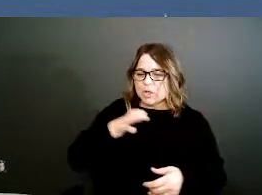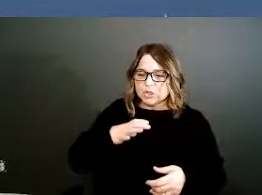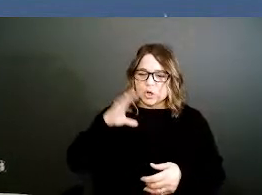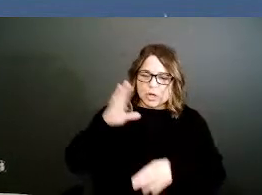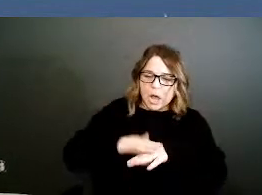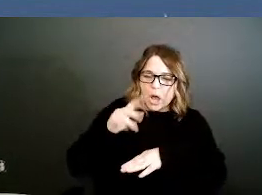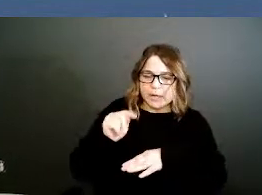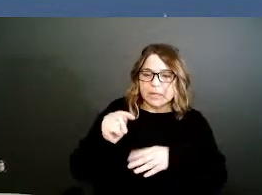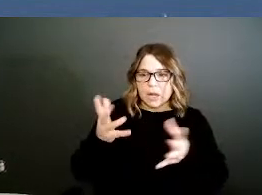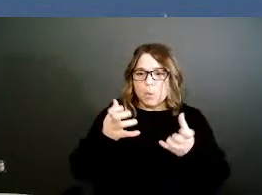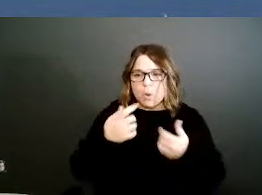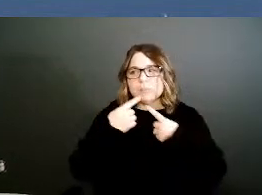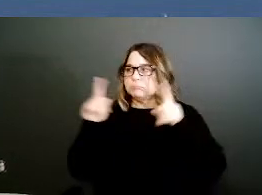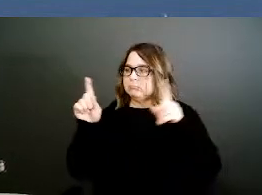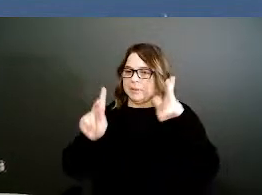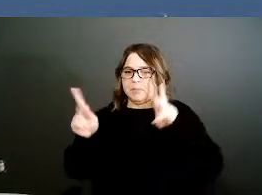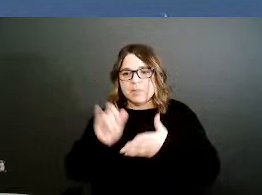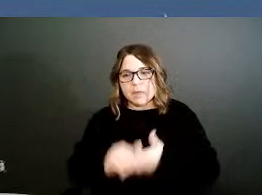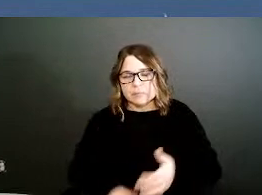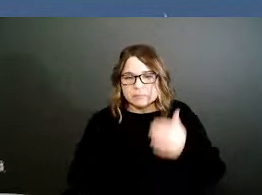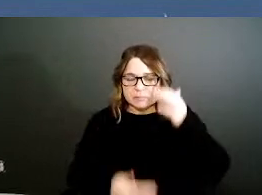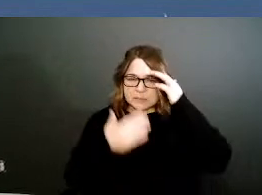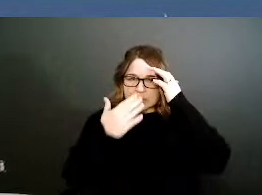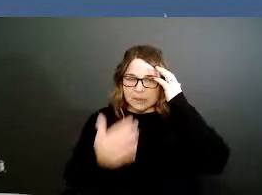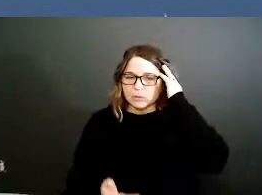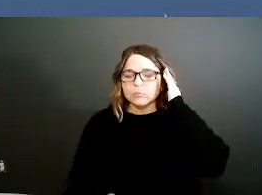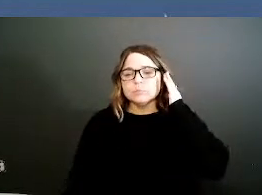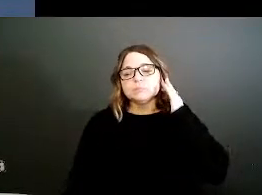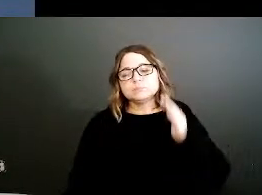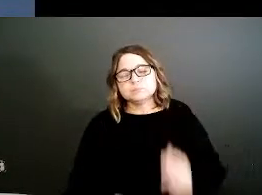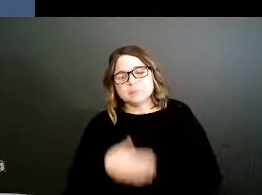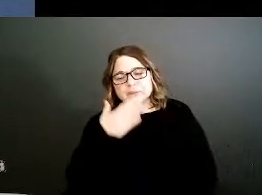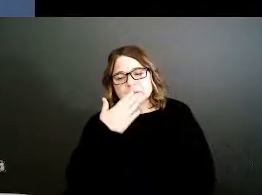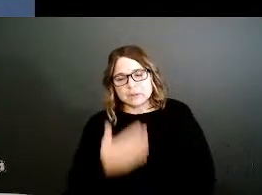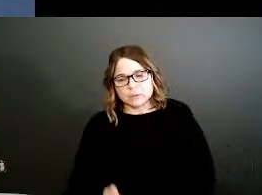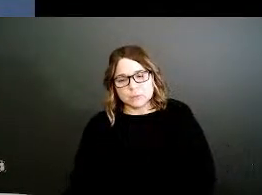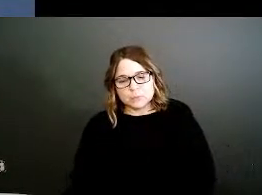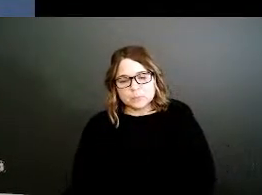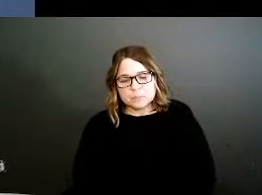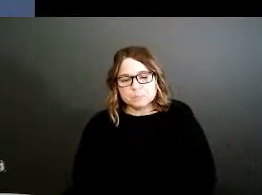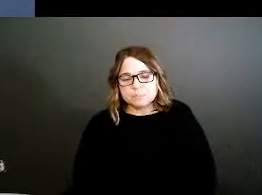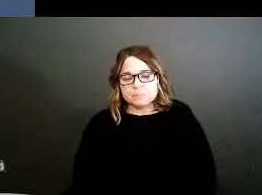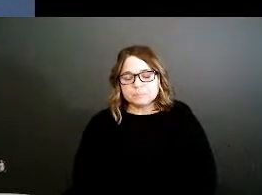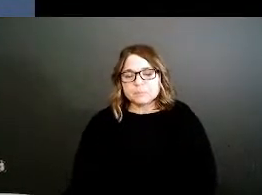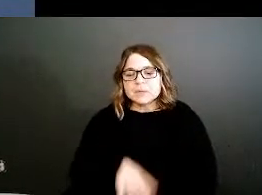≫ COUNCIL PRESIDENT BENDER: THANK YOU. SPEAKER 17, DAN TURNER. ≫ HELLO.